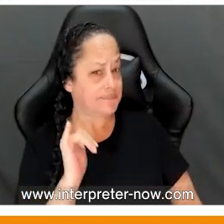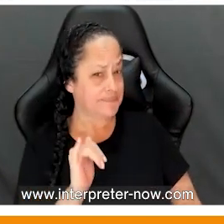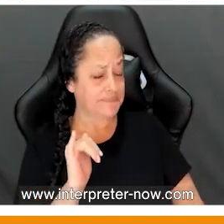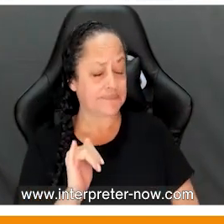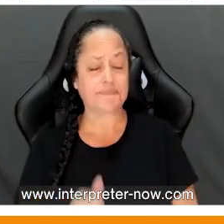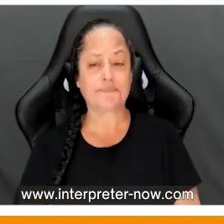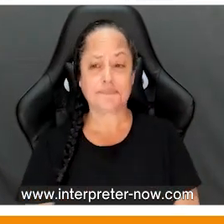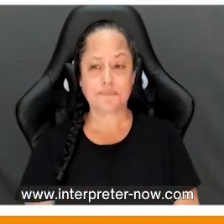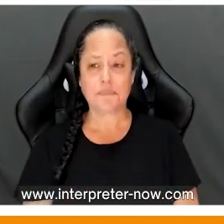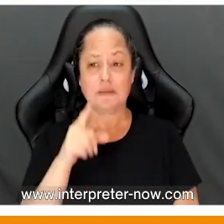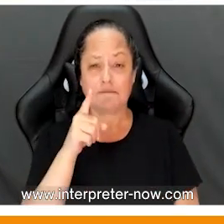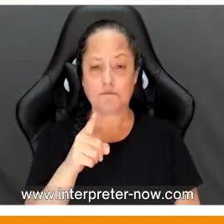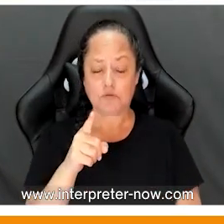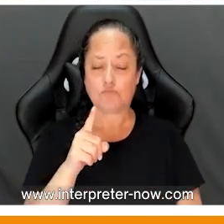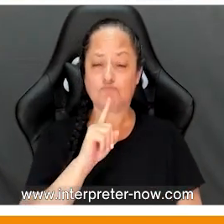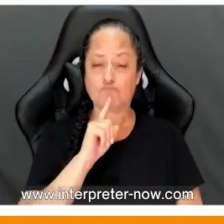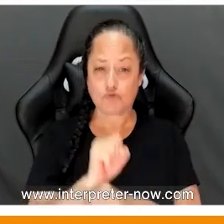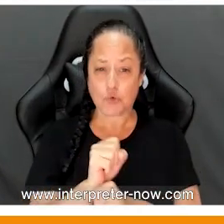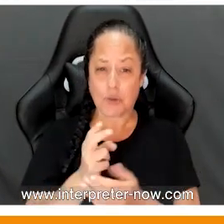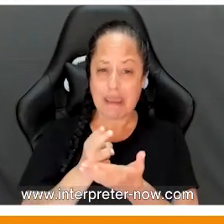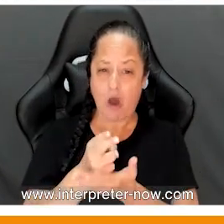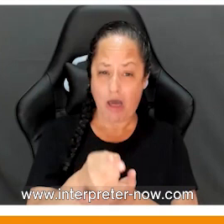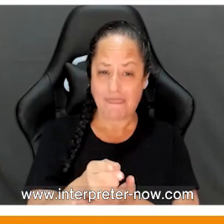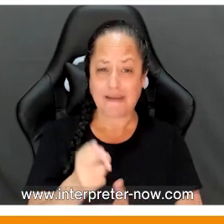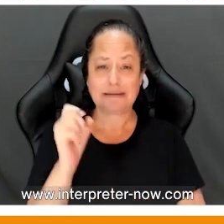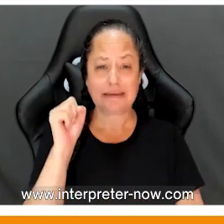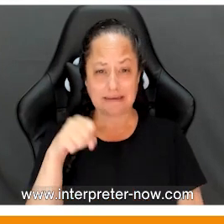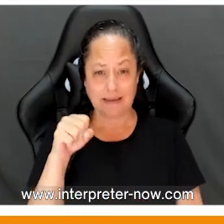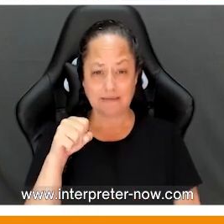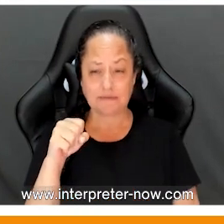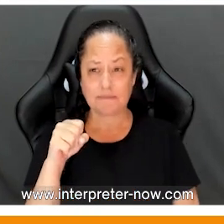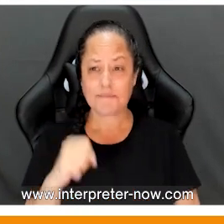Yeah, if you're truly authentic.